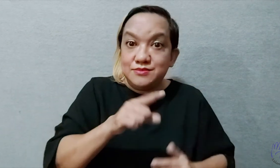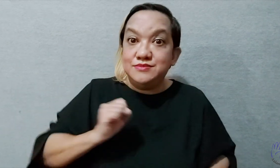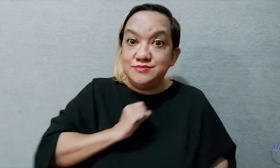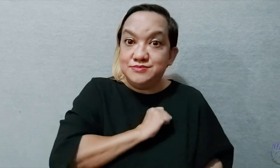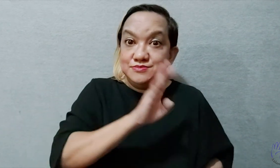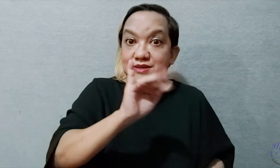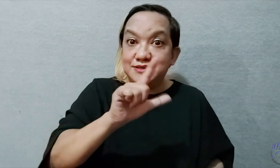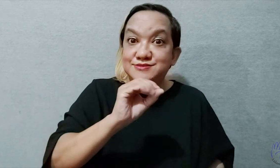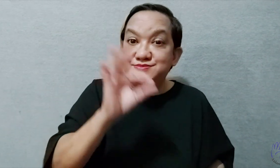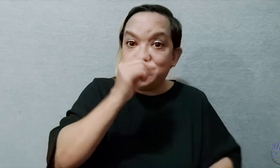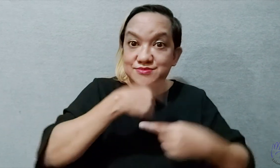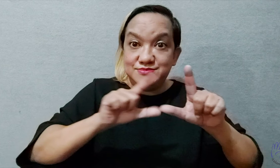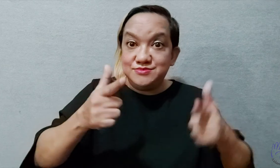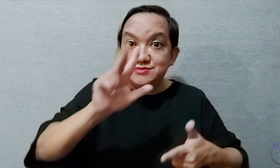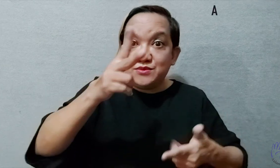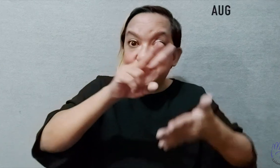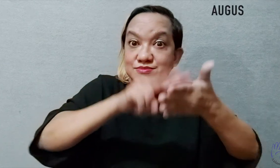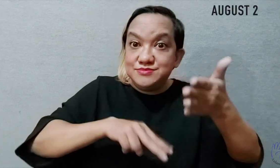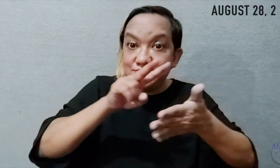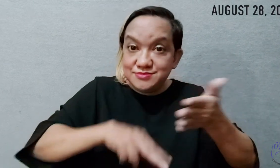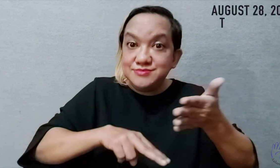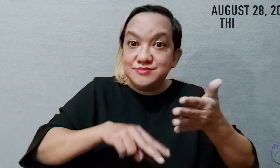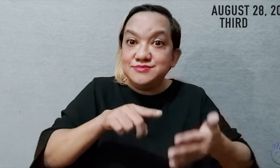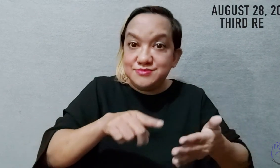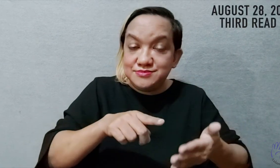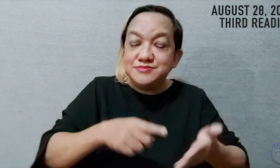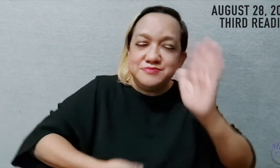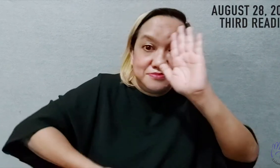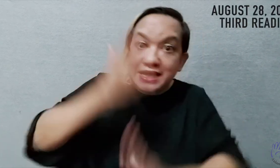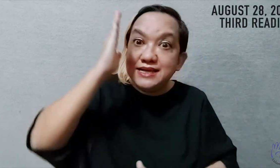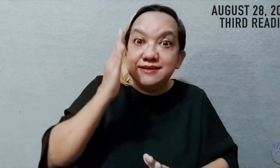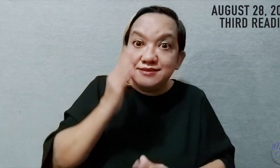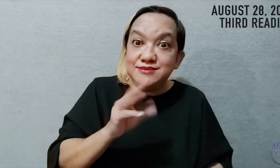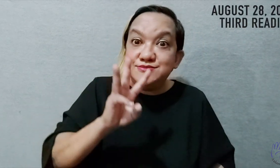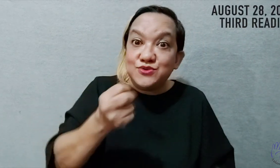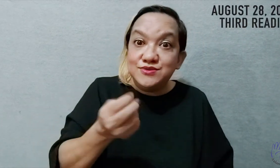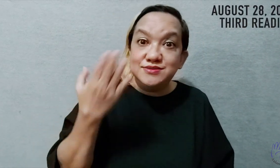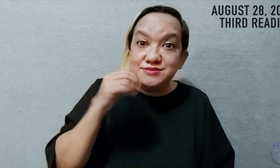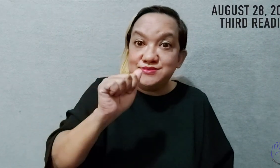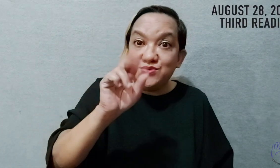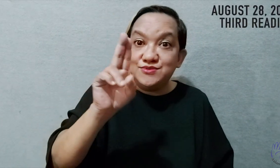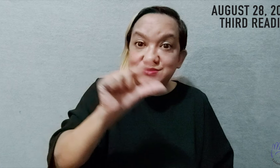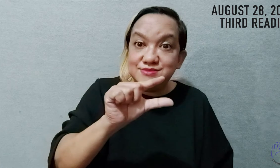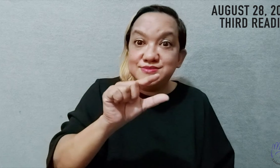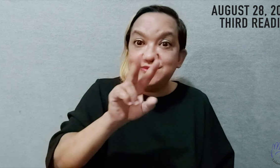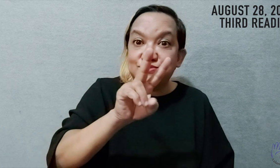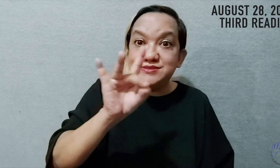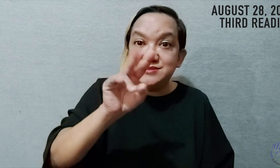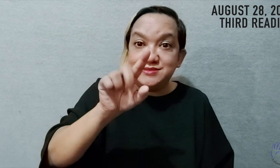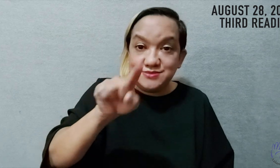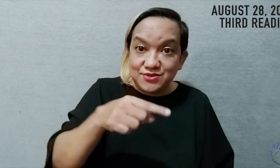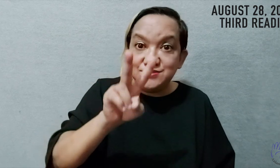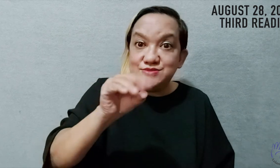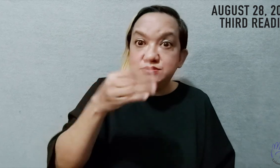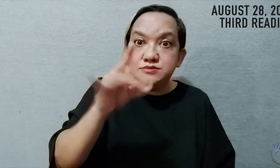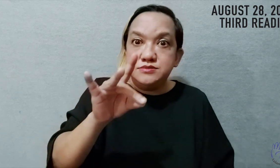the Senate passed the third reading on Aug 28, 2018.